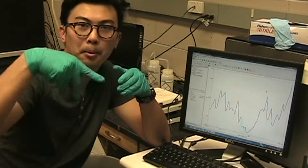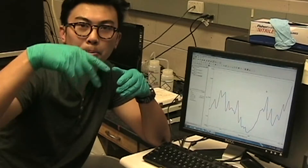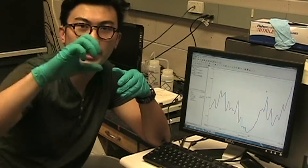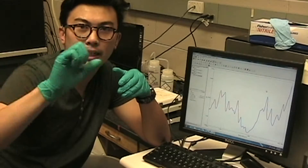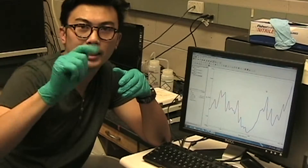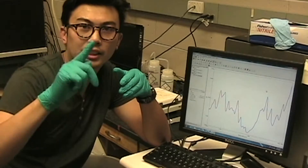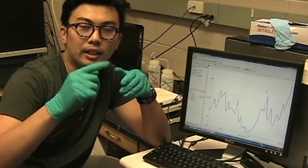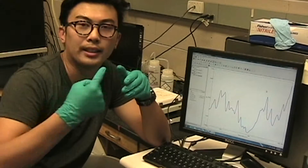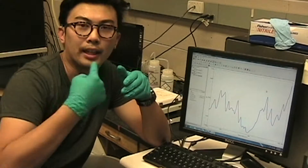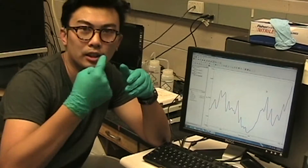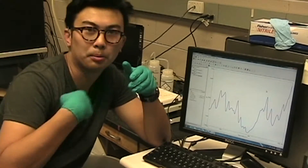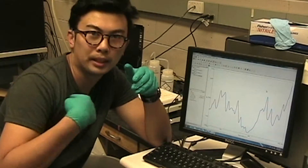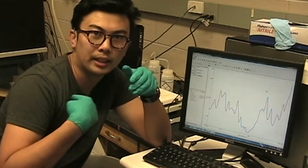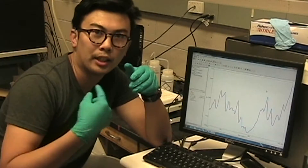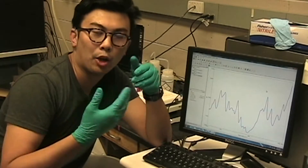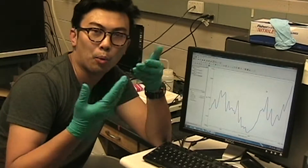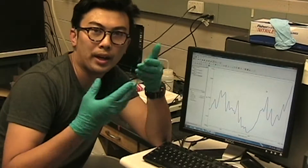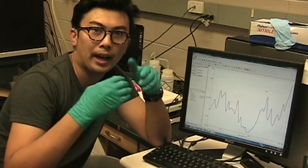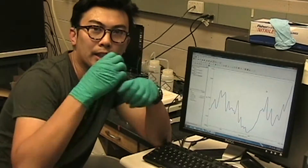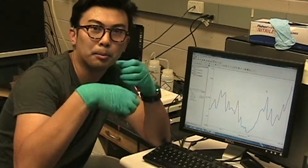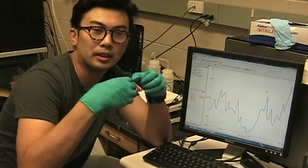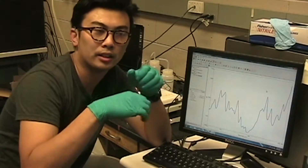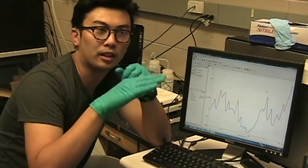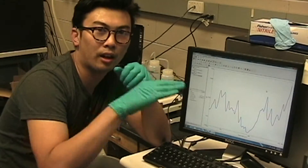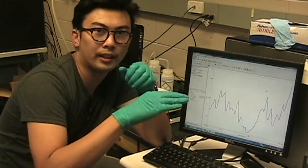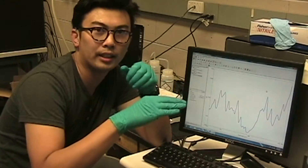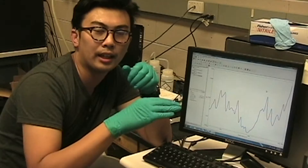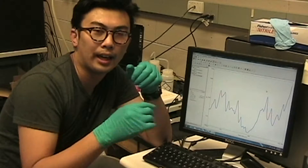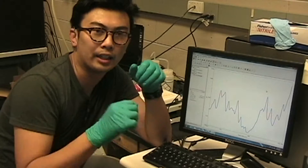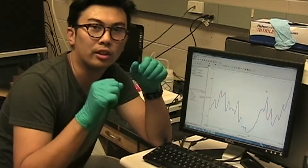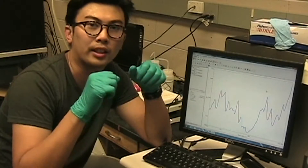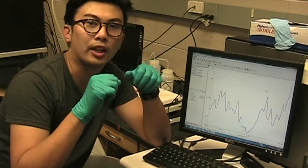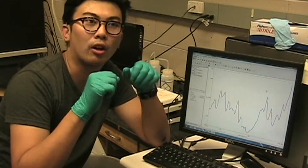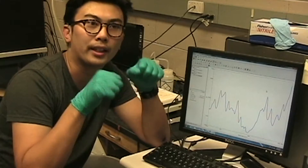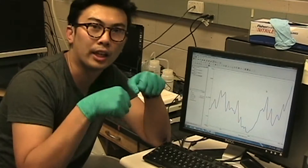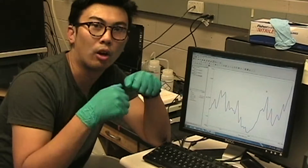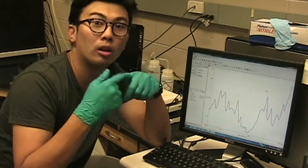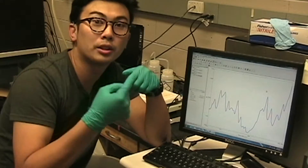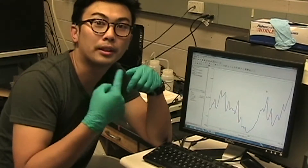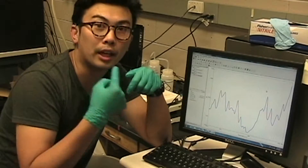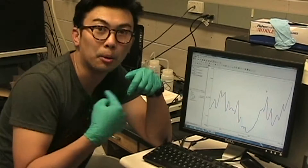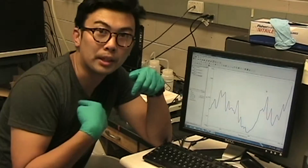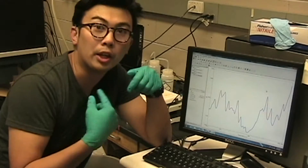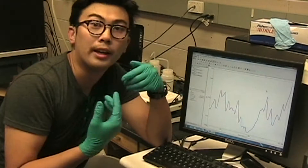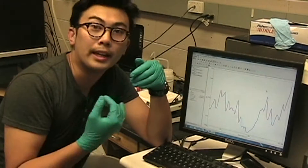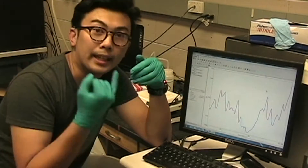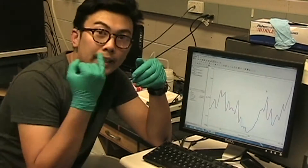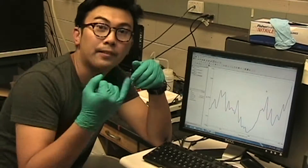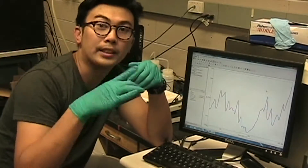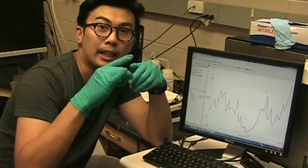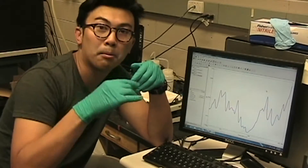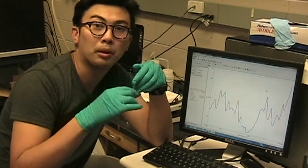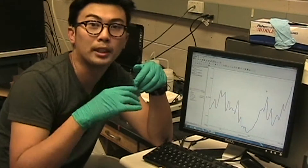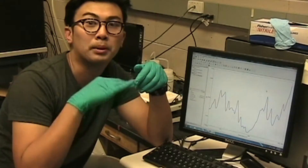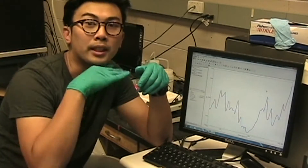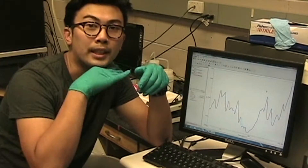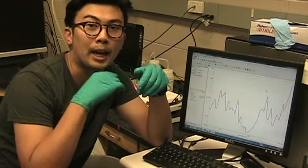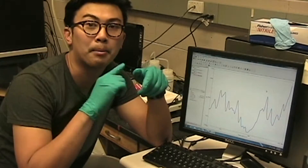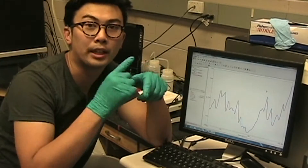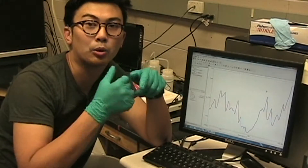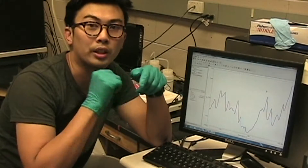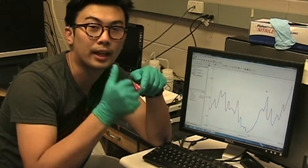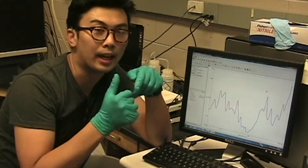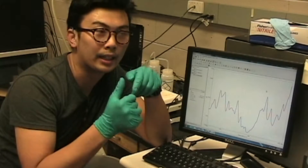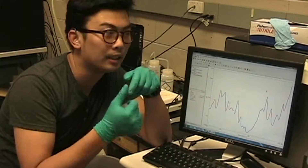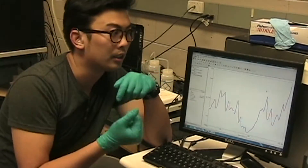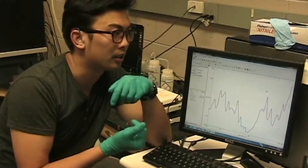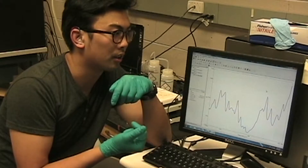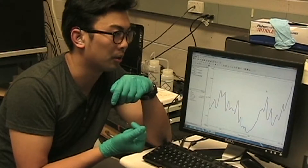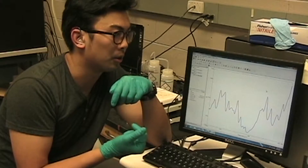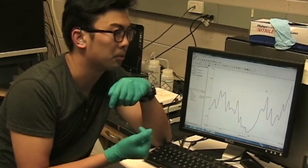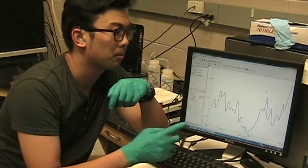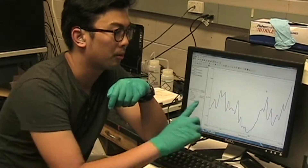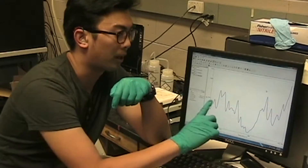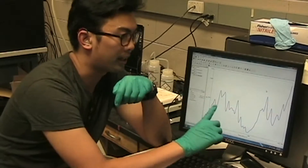Those lines on the graph tells me which elements and can also tell me if the fiber has been contaminated or not.